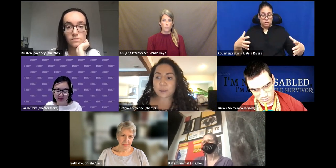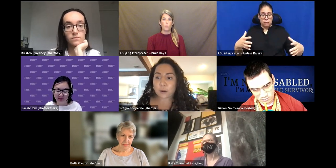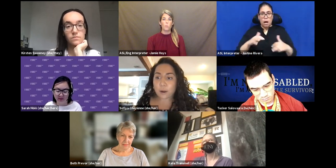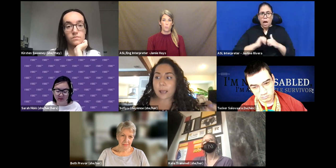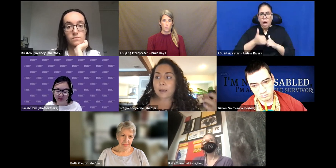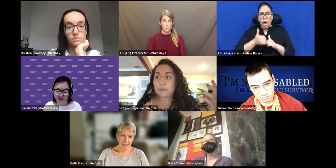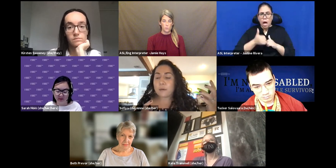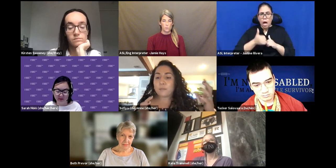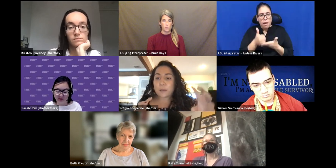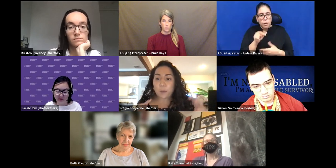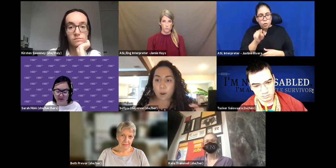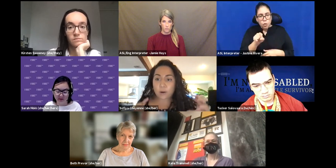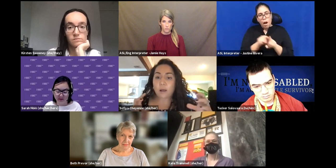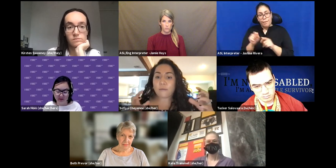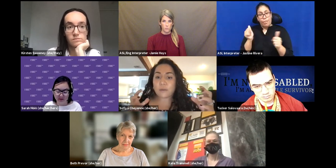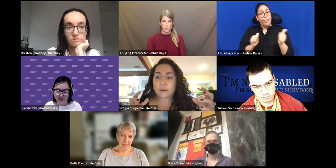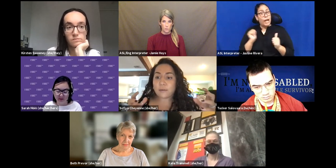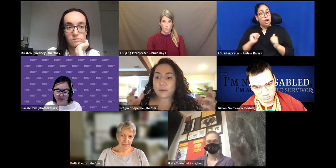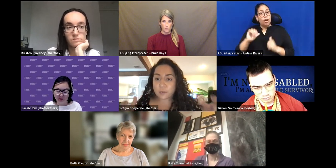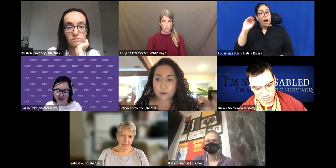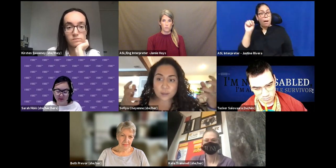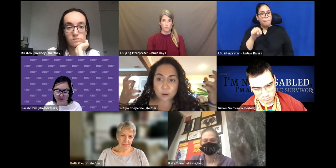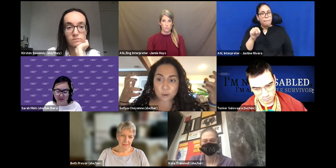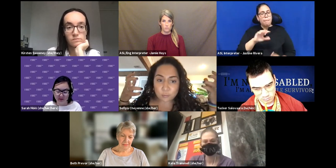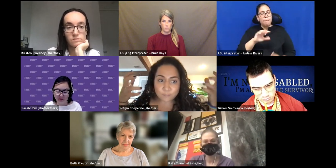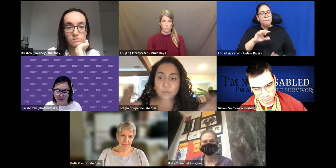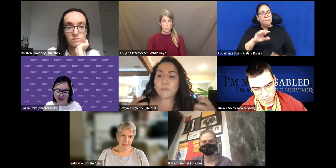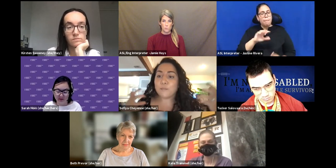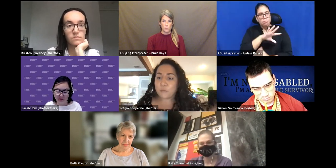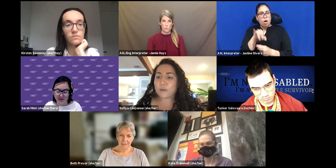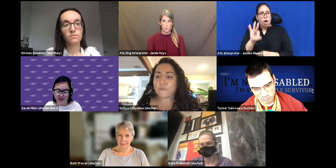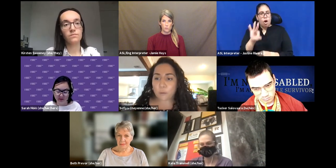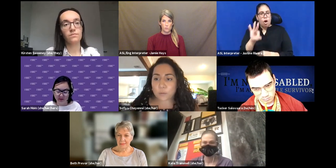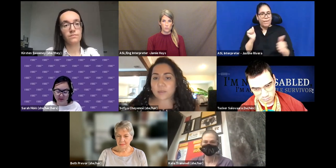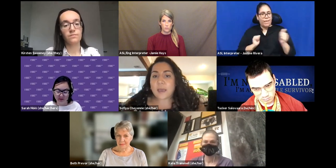theater, be part of the theaters that are moving forward with